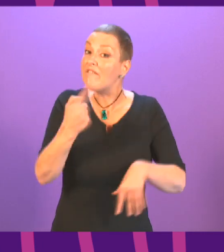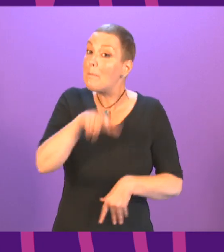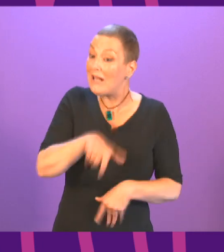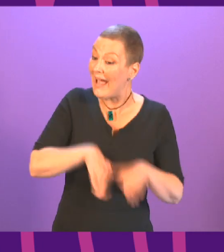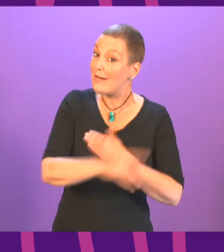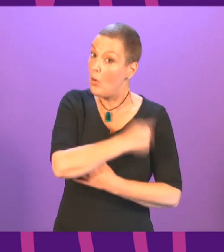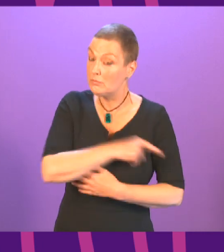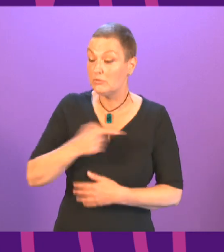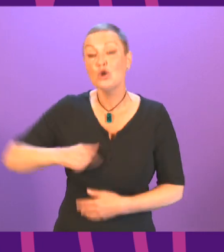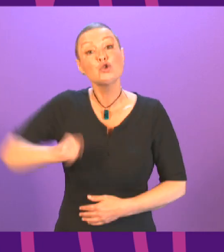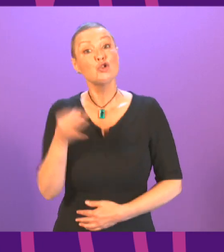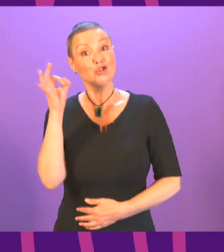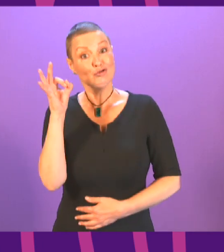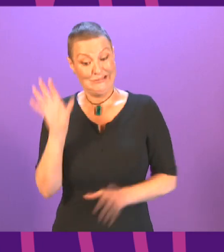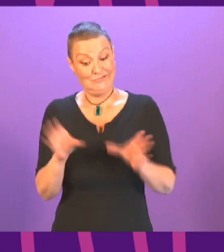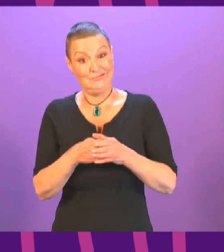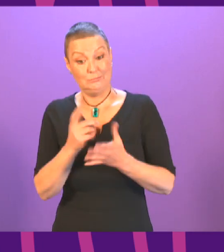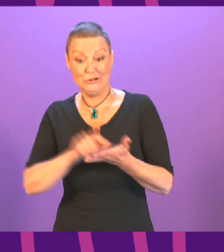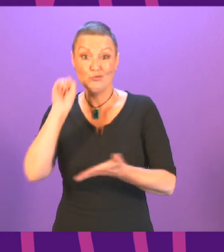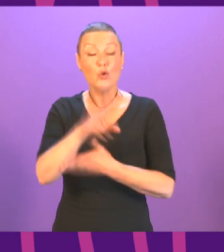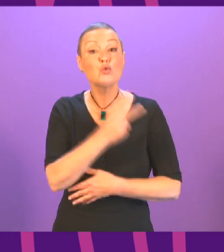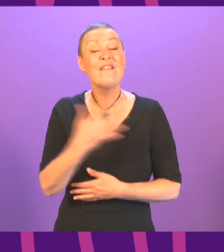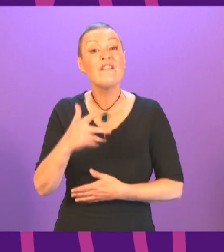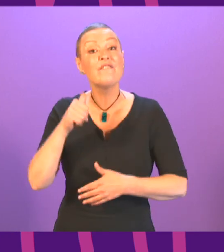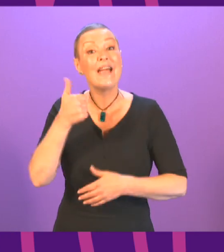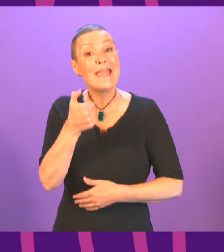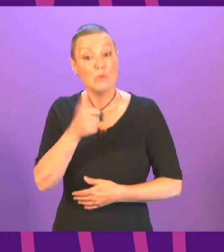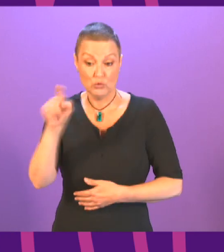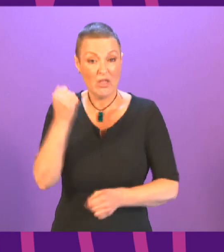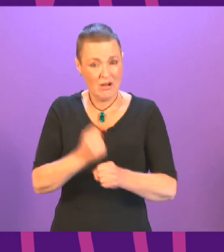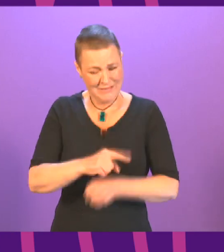The Scottish Greens wrote to the Scottish Government on 25 April to call for weekly